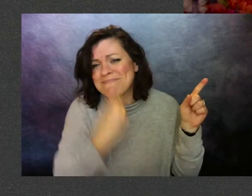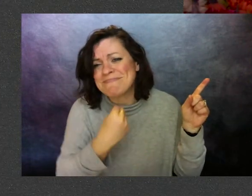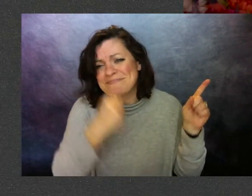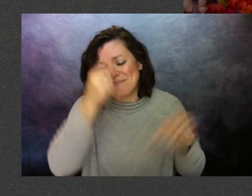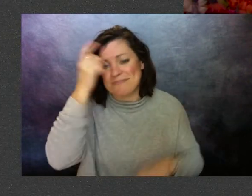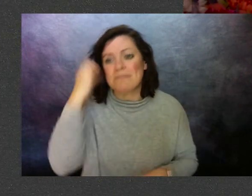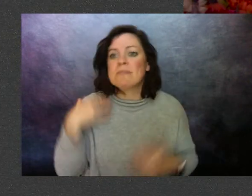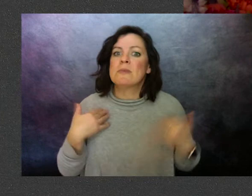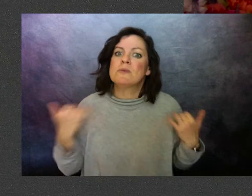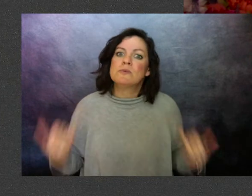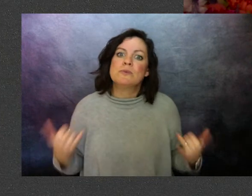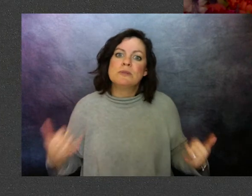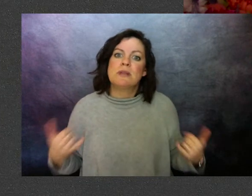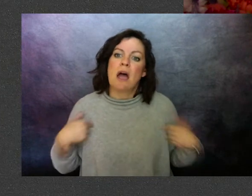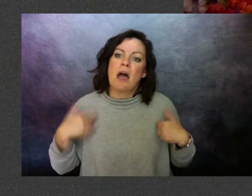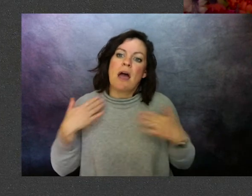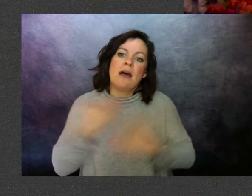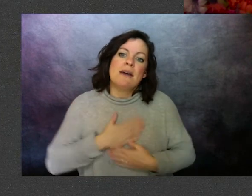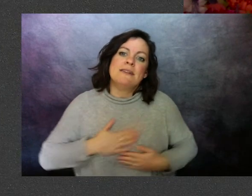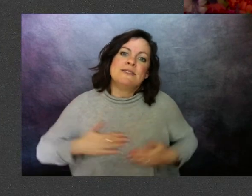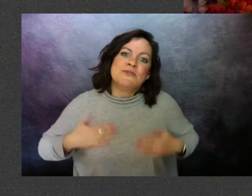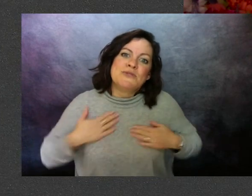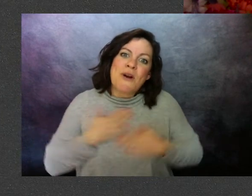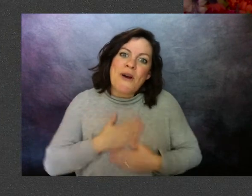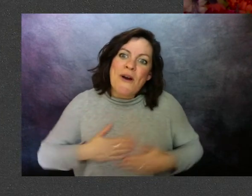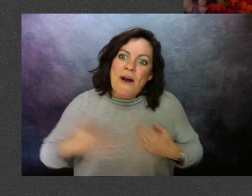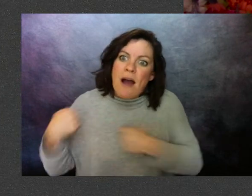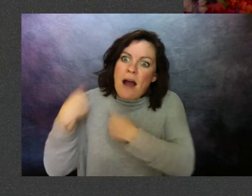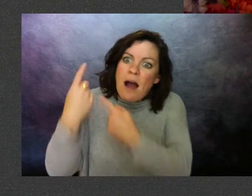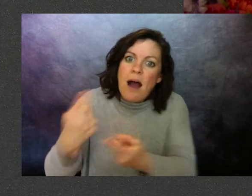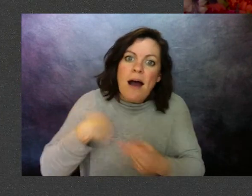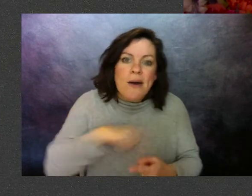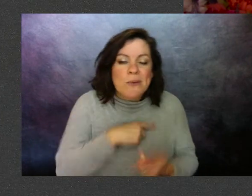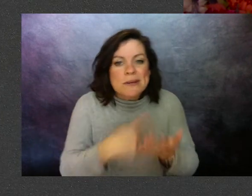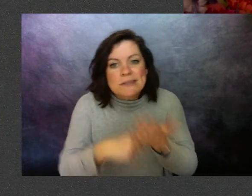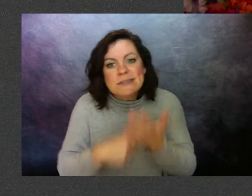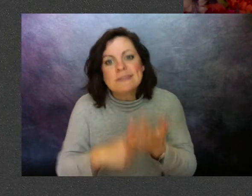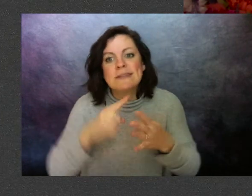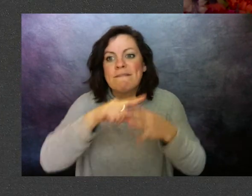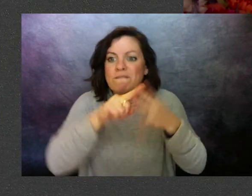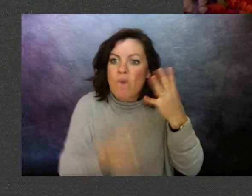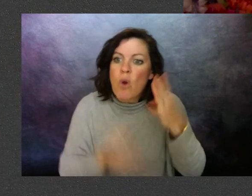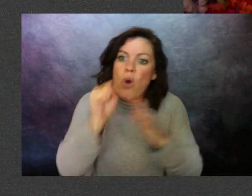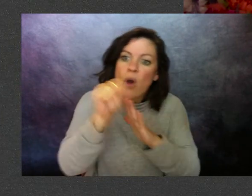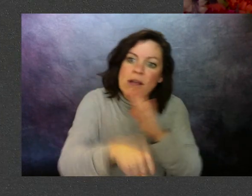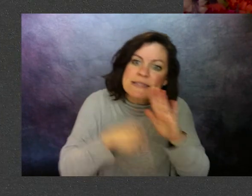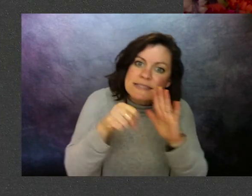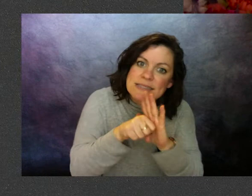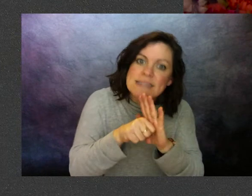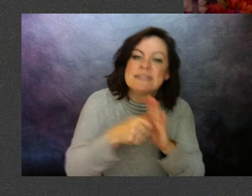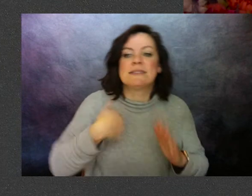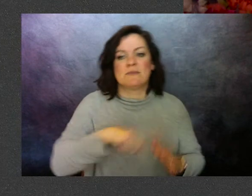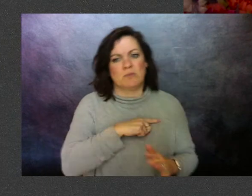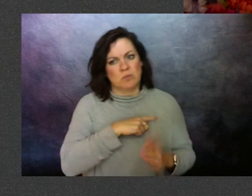So, I hope that you had a lot of fun today getting to talk about all of the different seasons and learning about the different activities